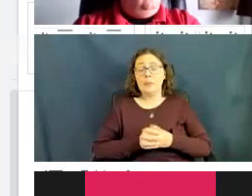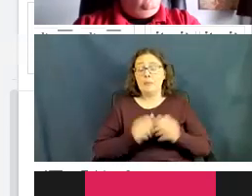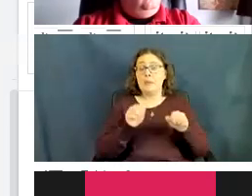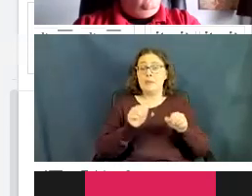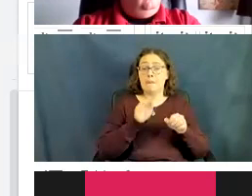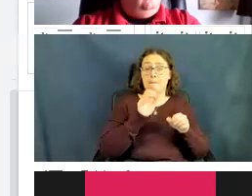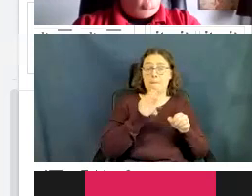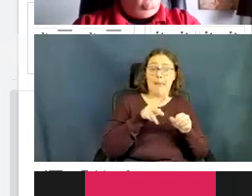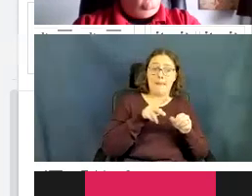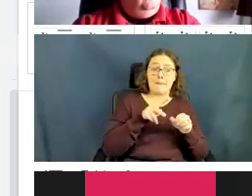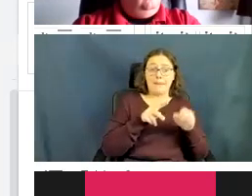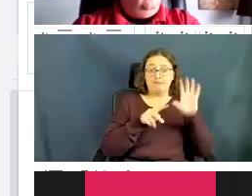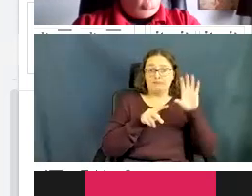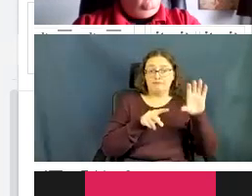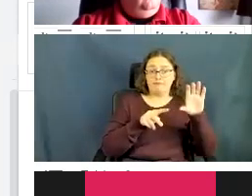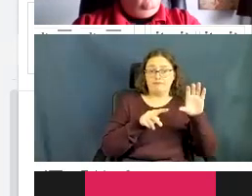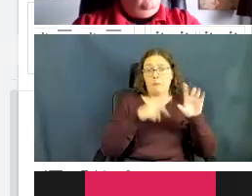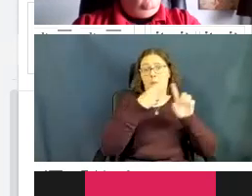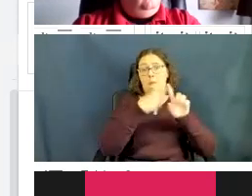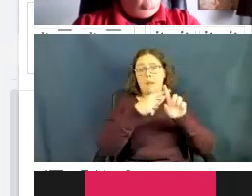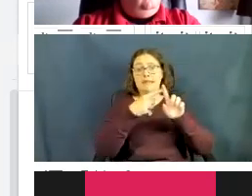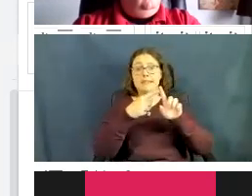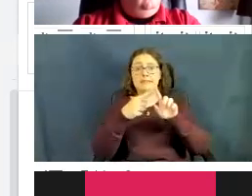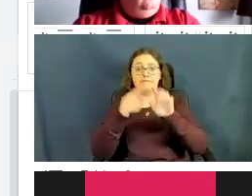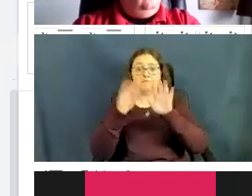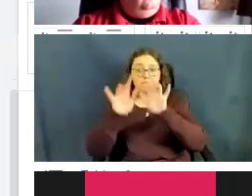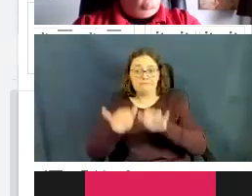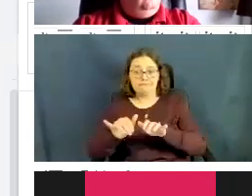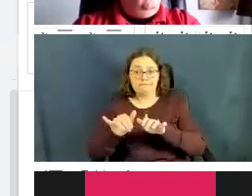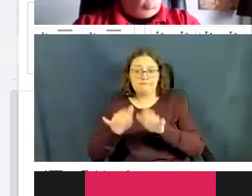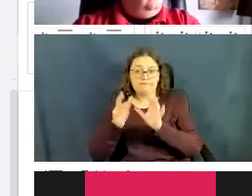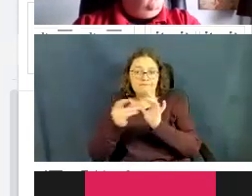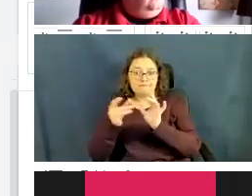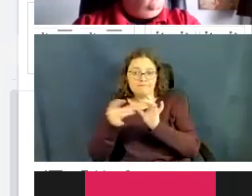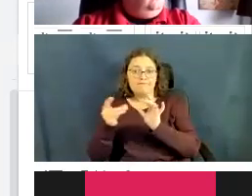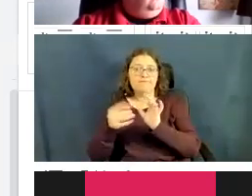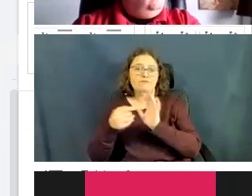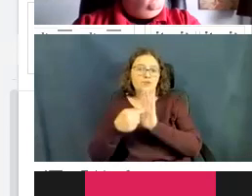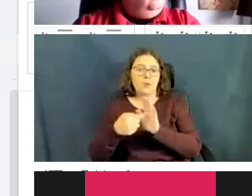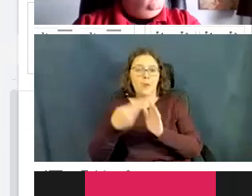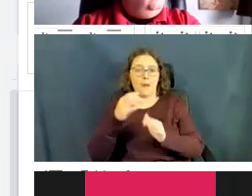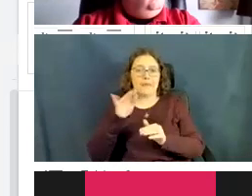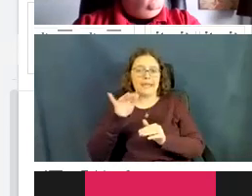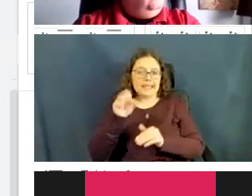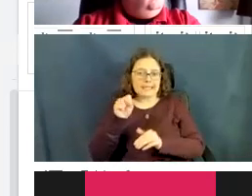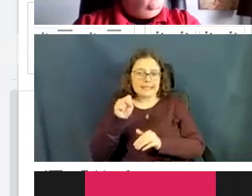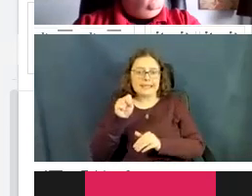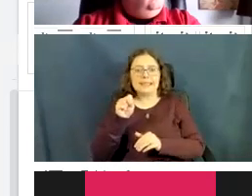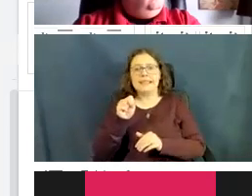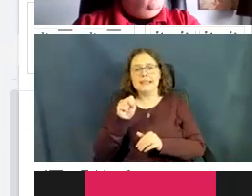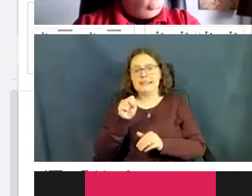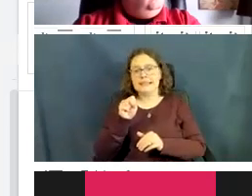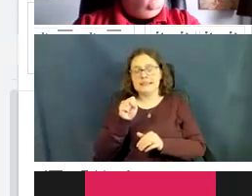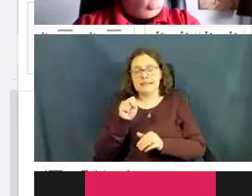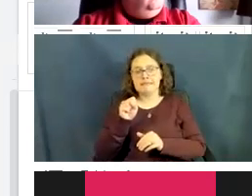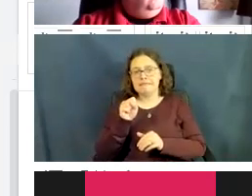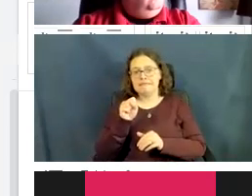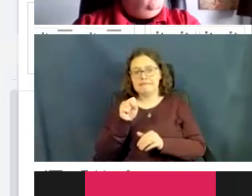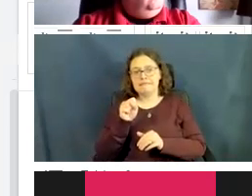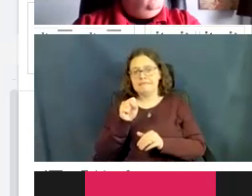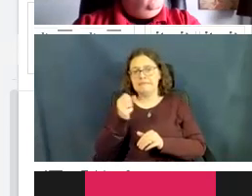We always tell you with the corners, I don't know if you know this or not but we learned